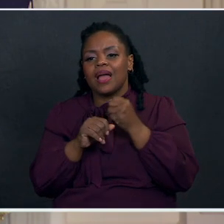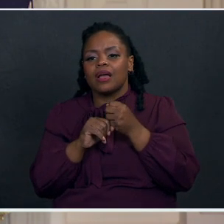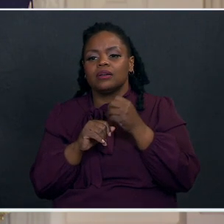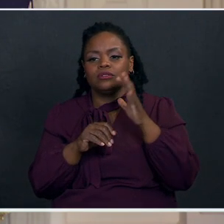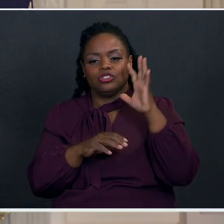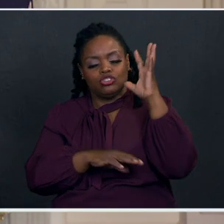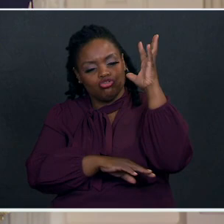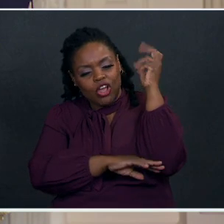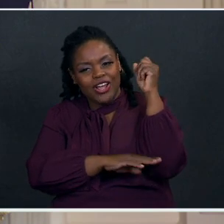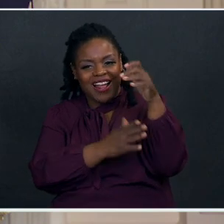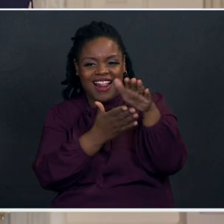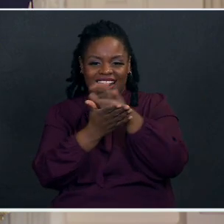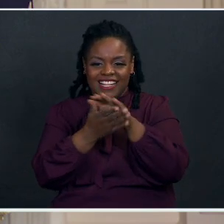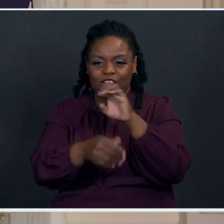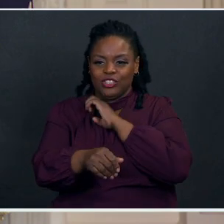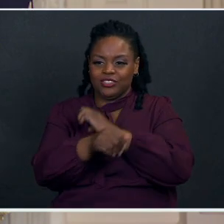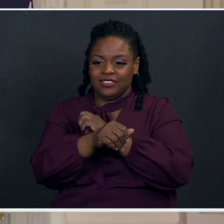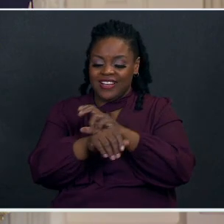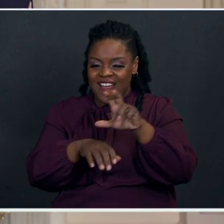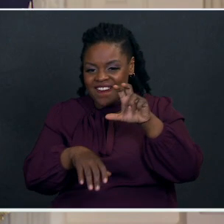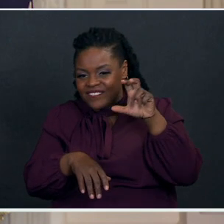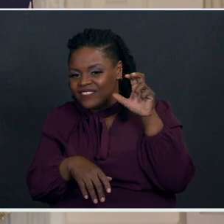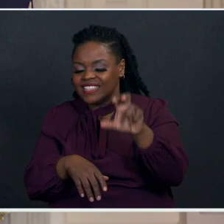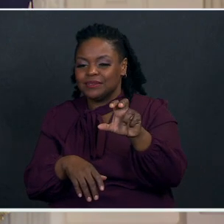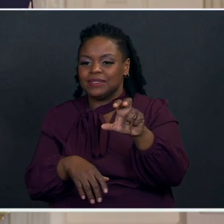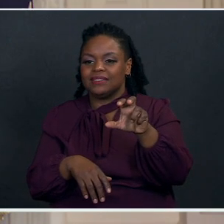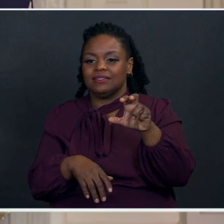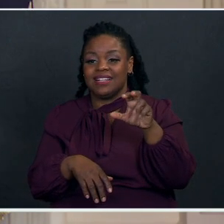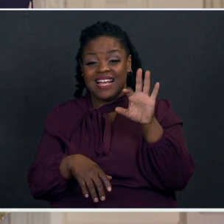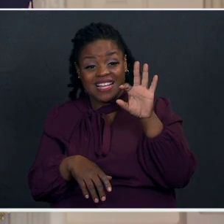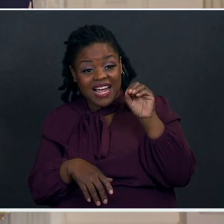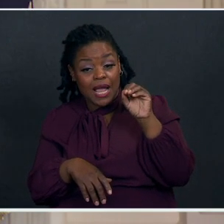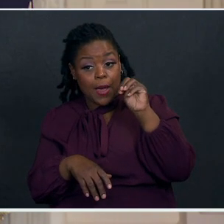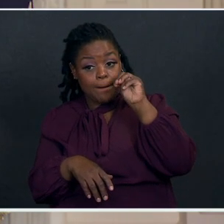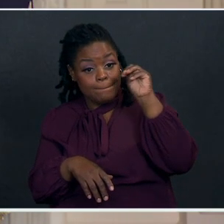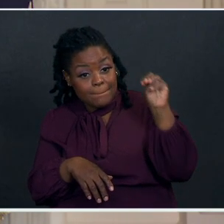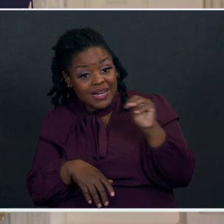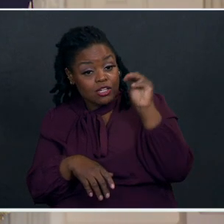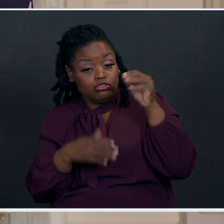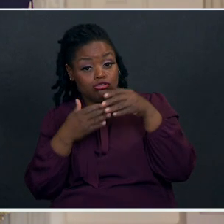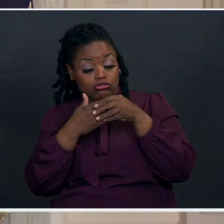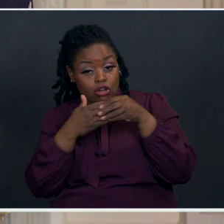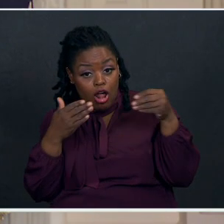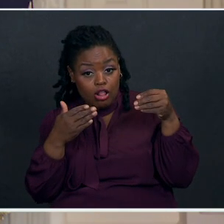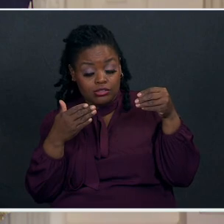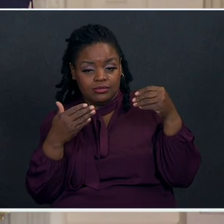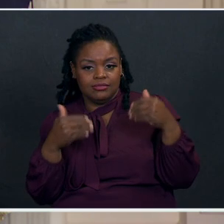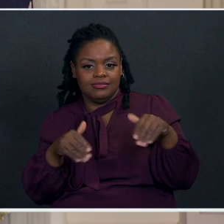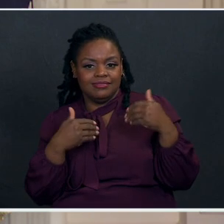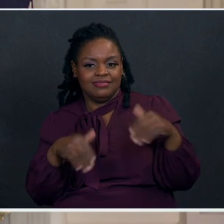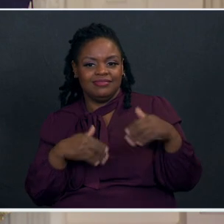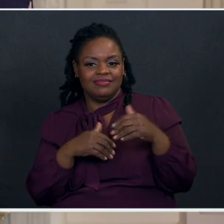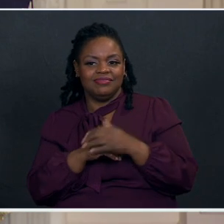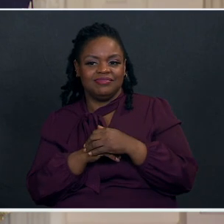The President asked me to make sure how that money was spent, on everything from smart grid systems